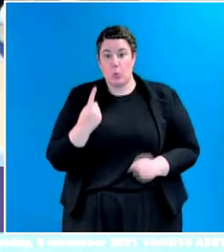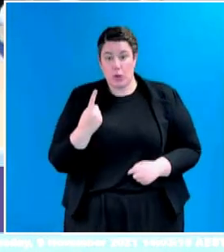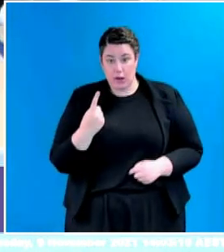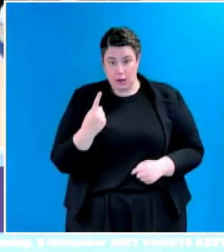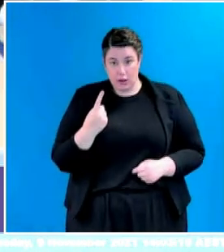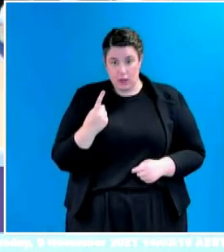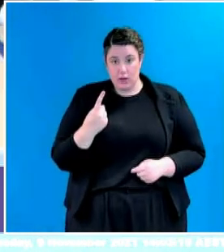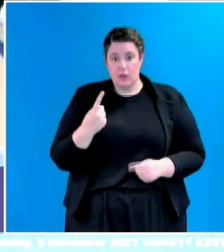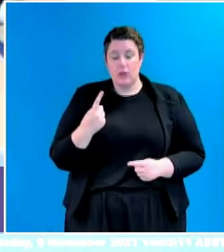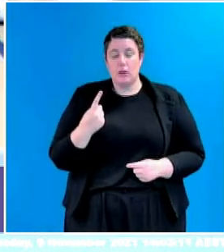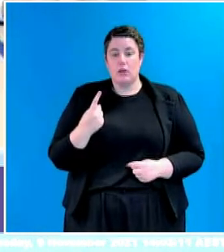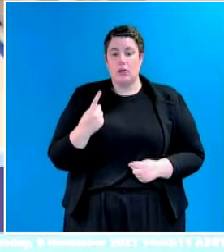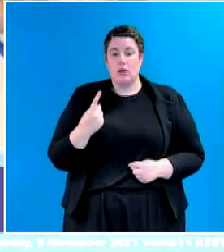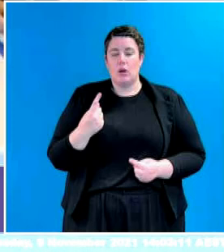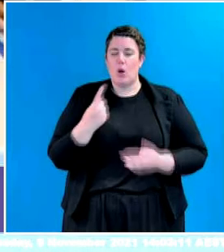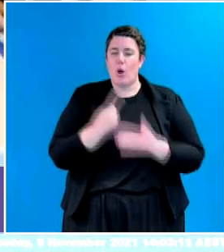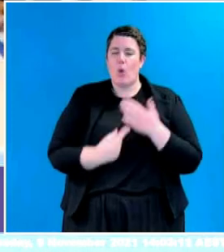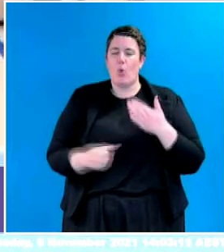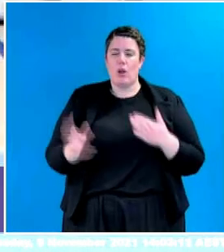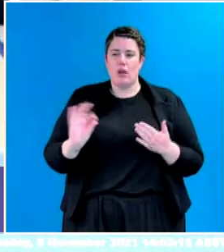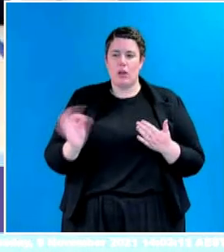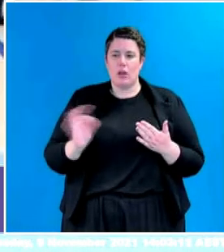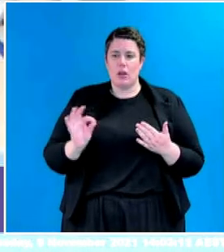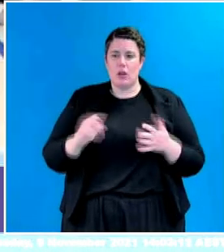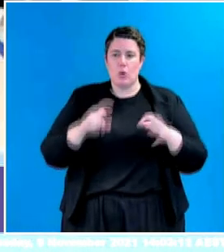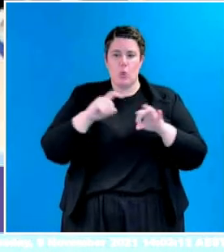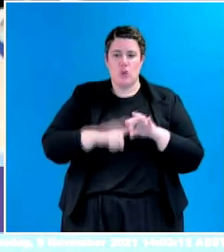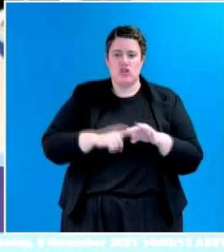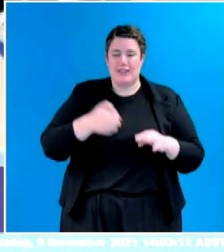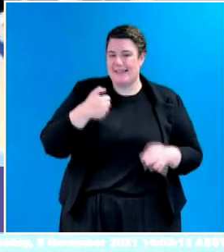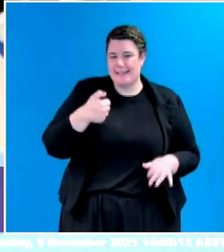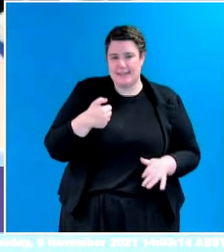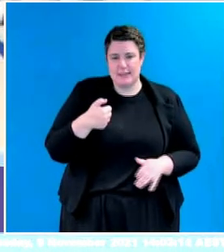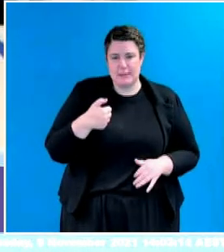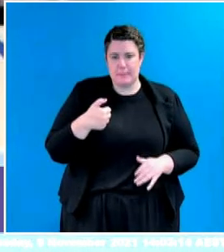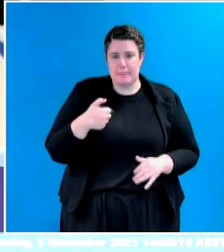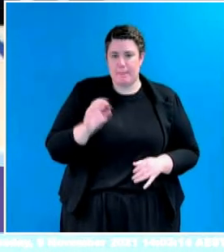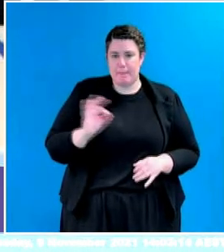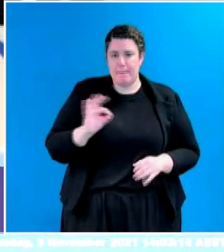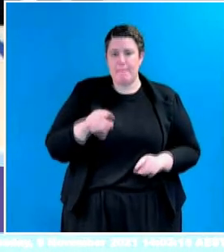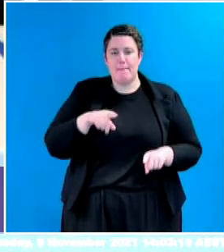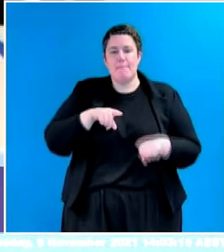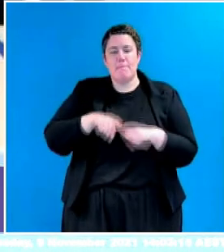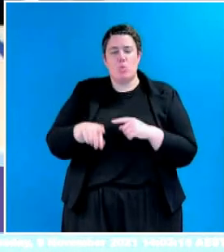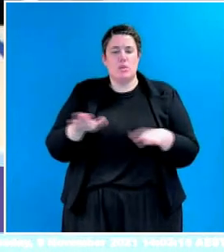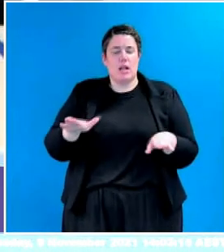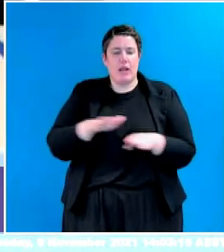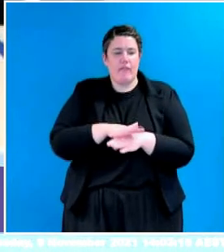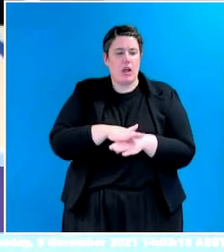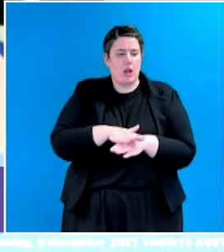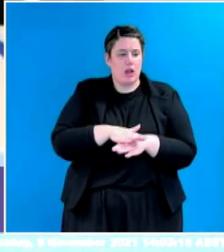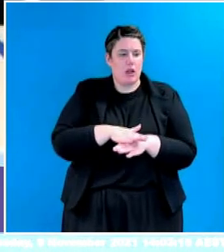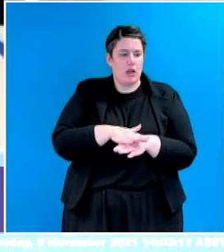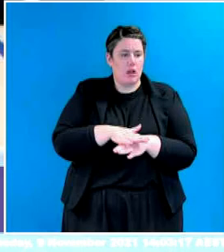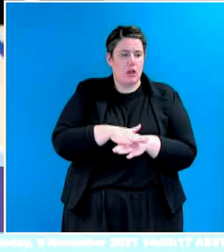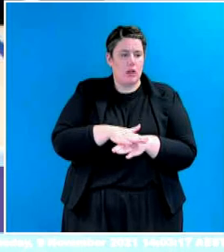with the exception of question 6, which largely touches on the Disability